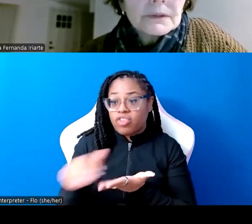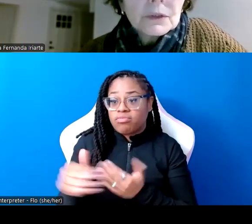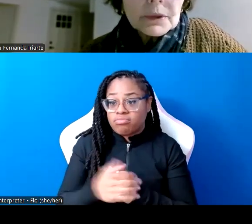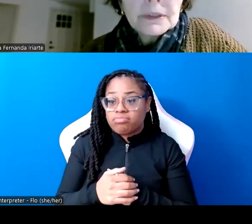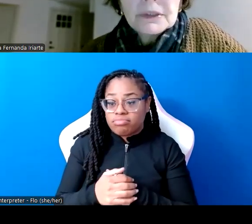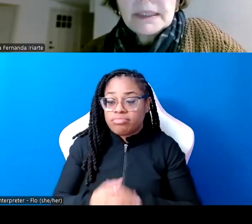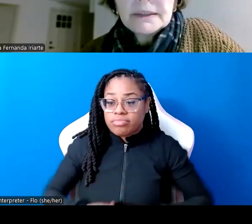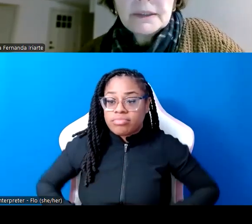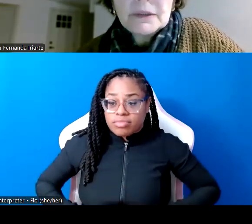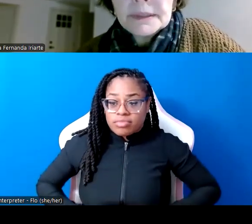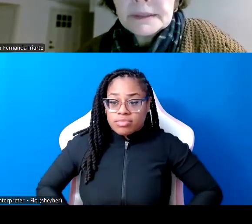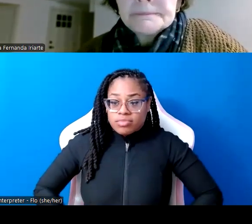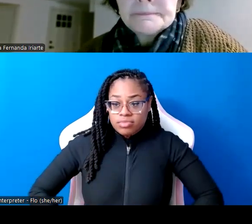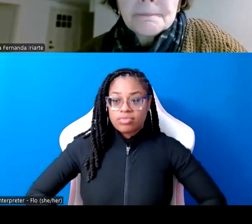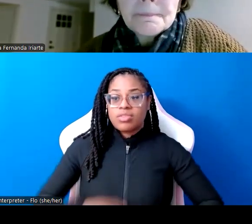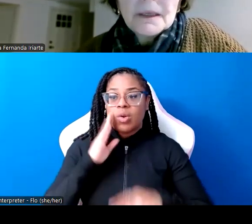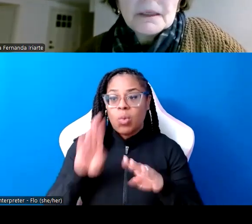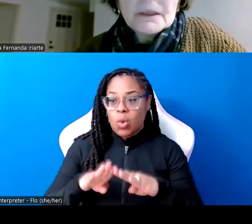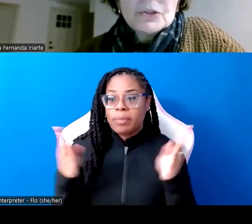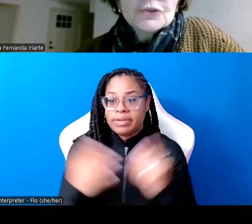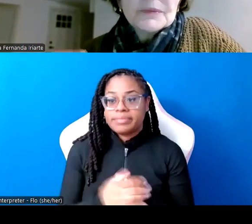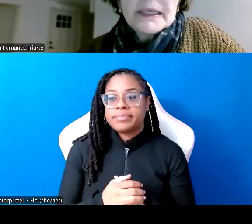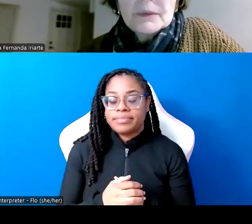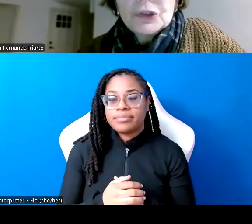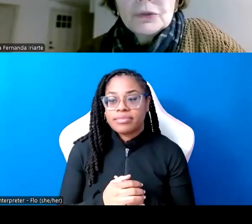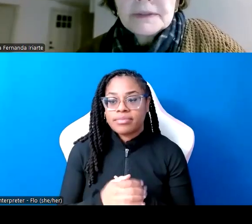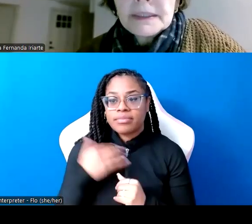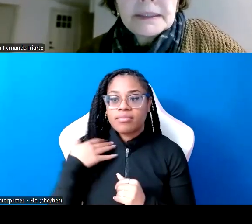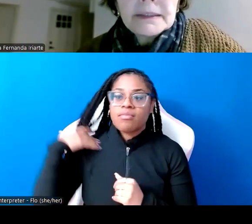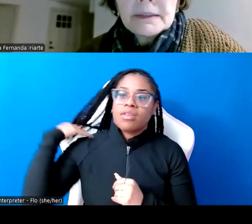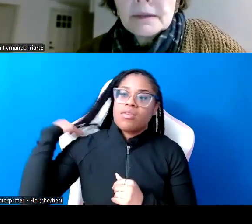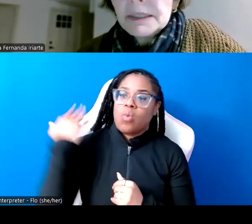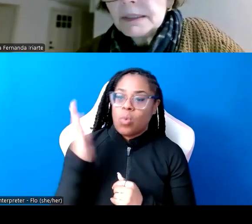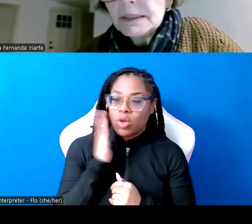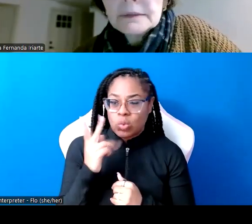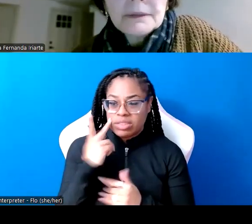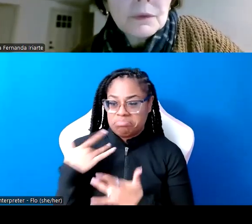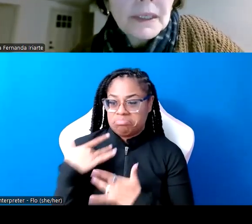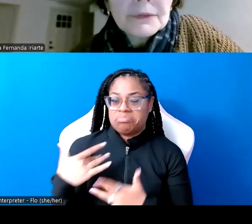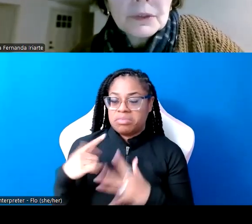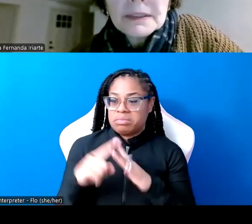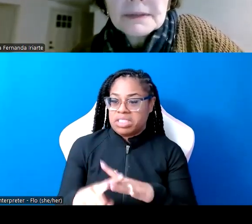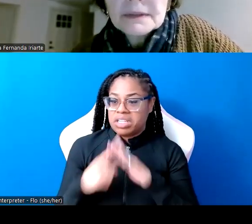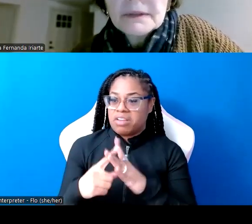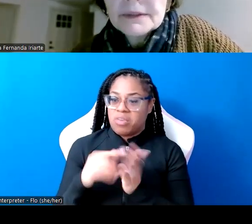So we're going to go ahead and open it. Usually what what you see in the beginning of the waiver is a letter